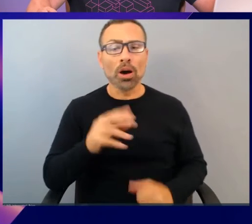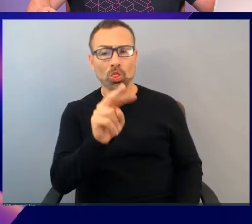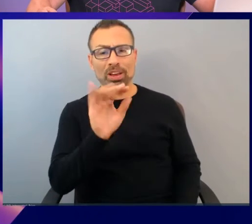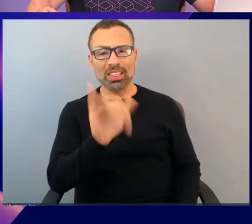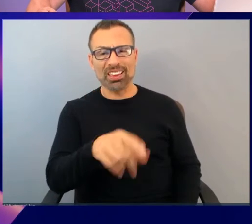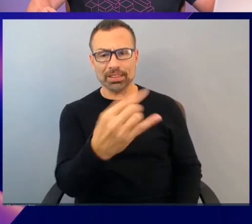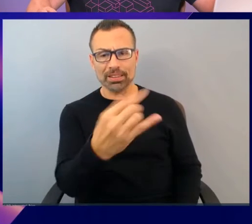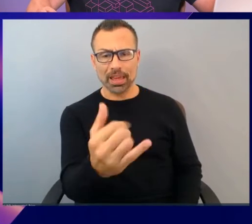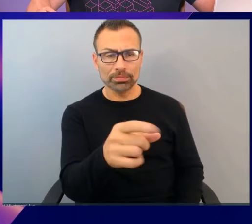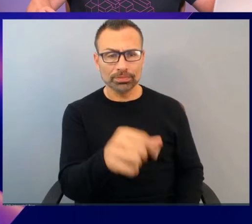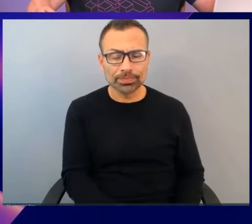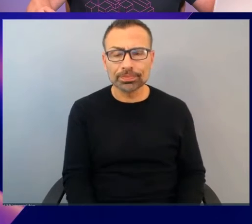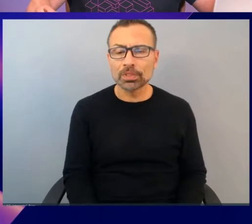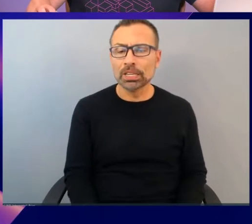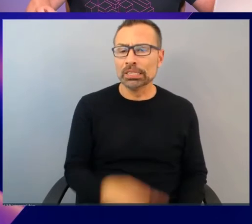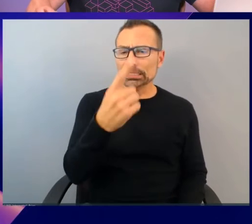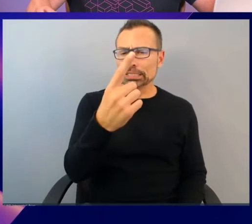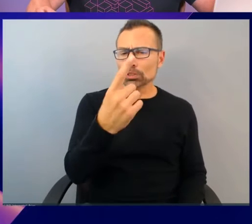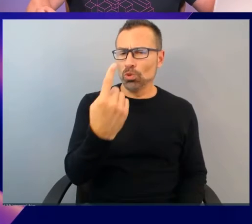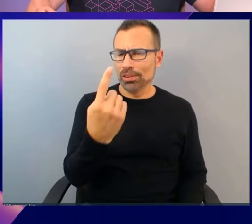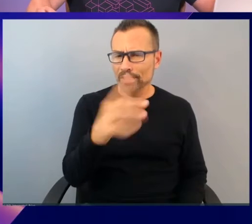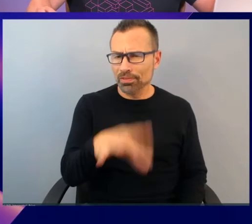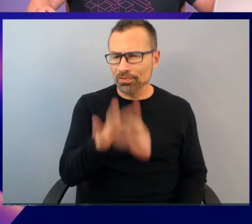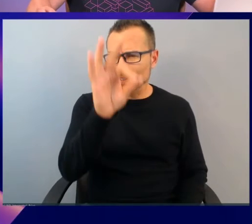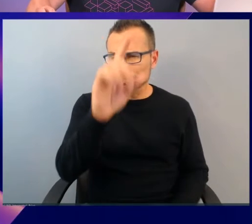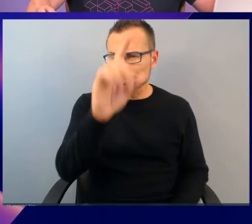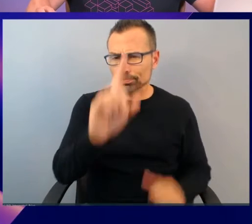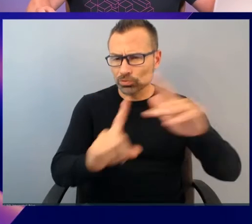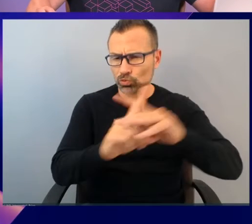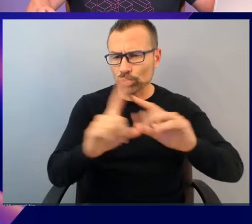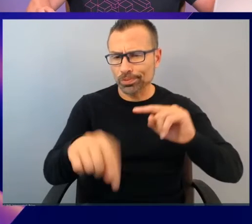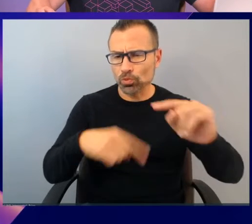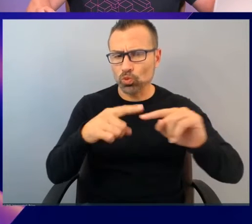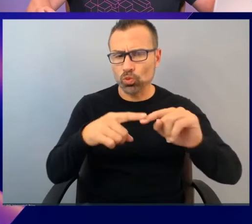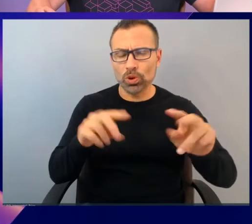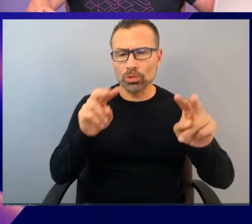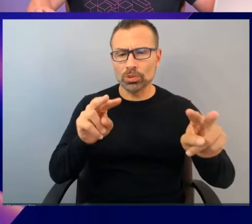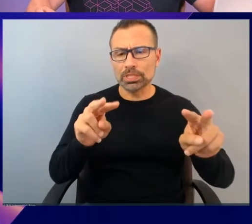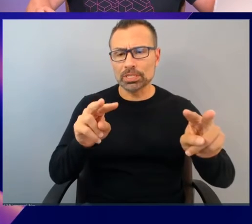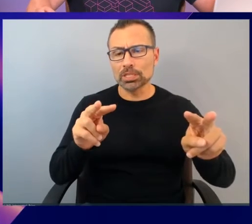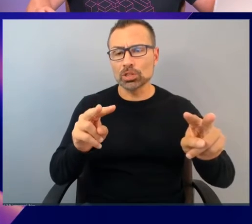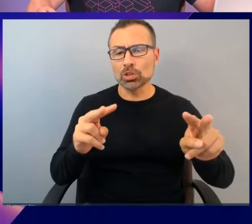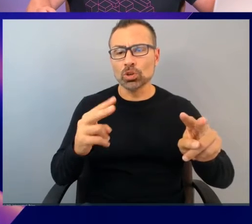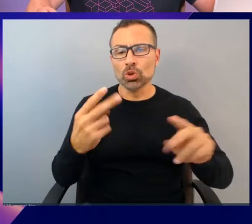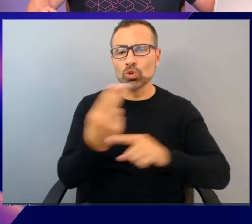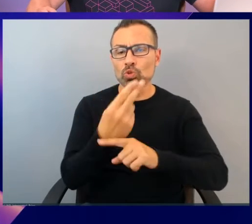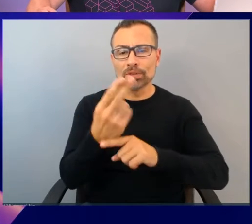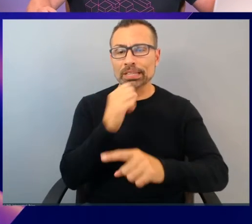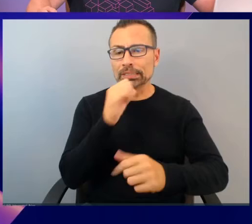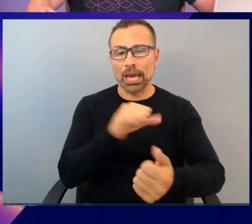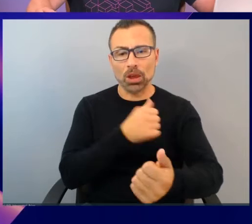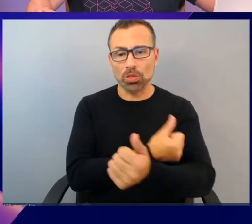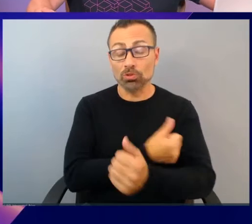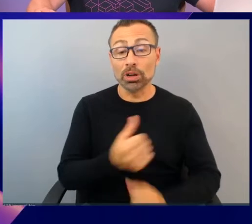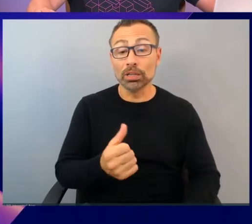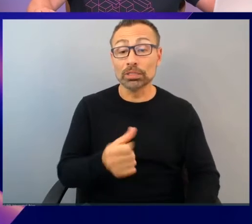that we've had show up when we've seen unauthorized use. If you click on the finding,